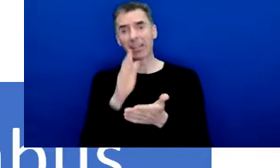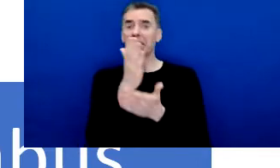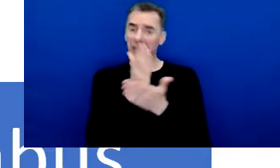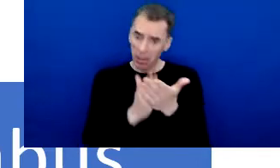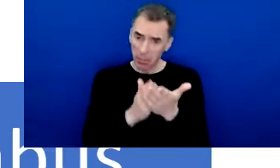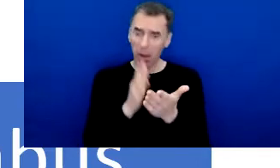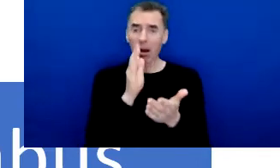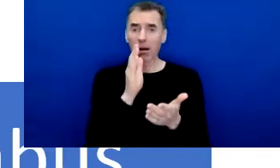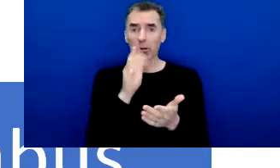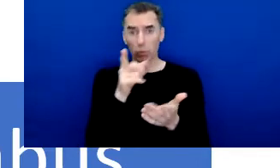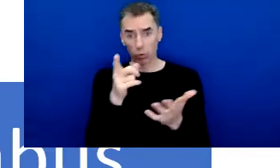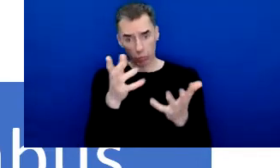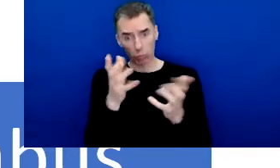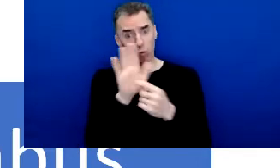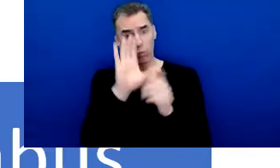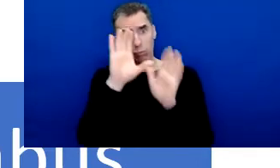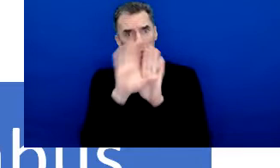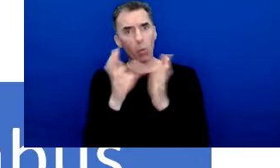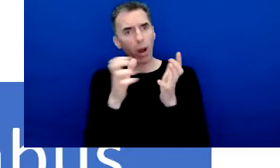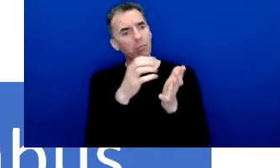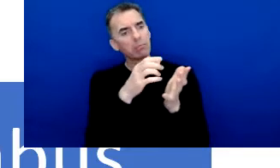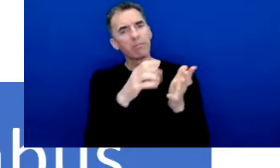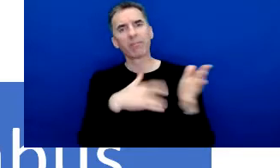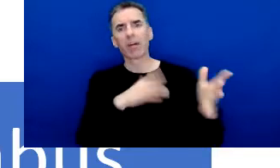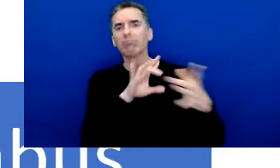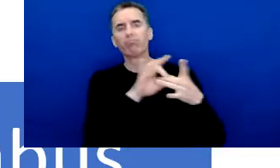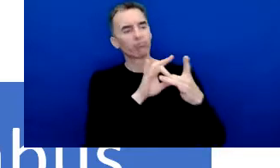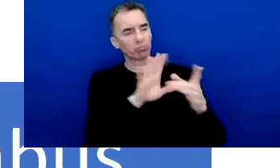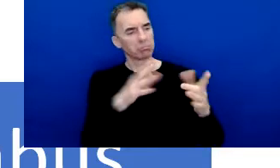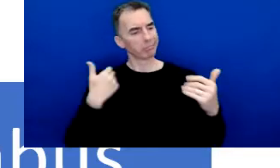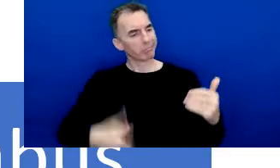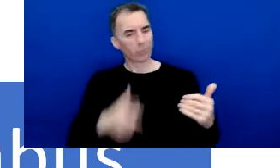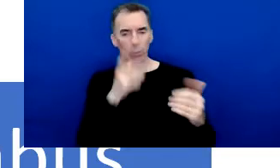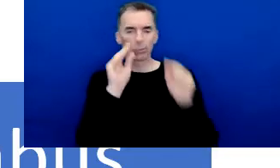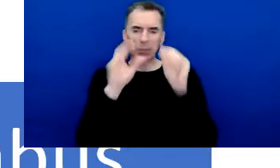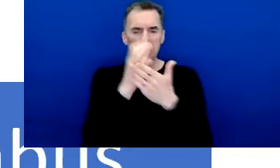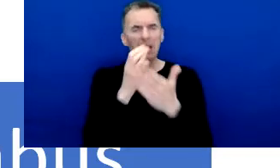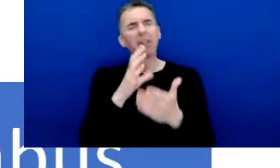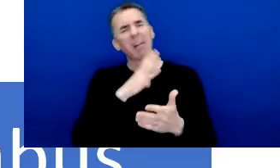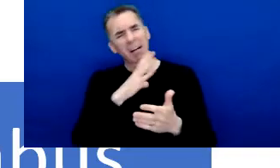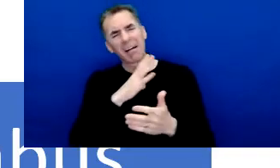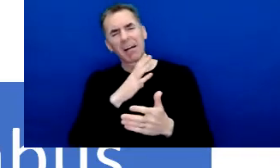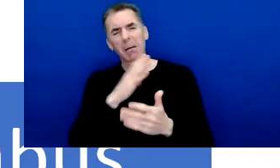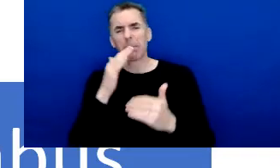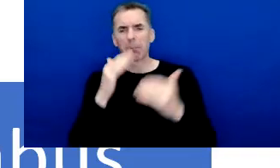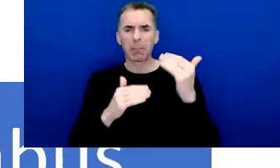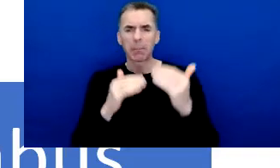You want students to get to know you to feel connected to you. So you want a little bit. I think it's nice to have a little biography.